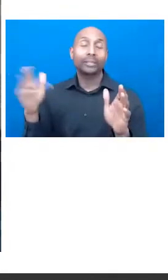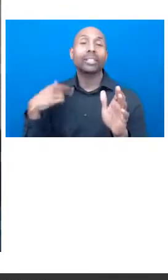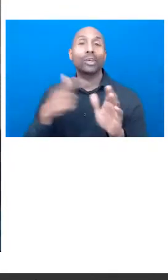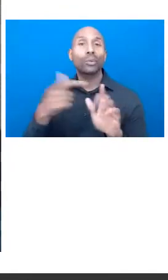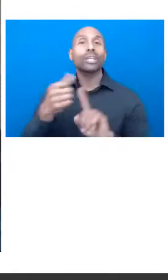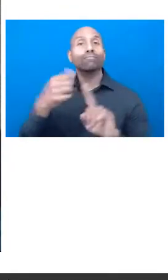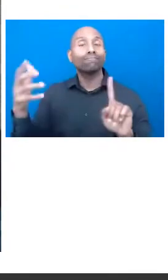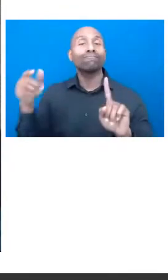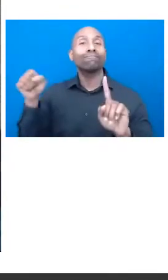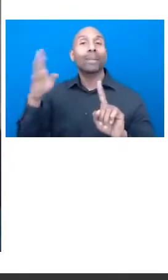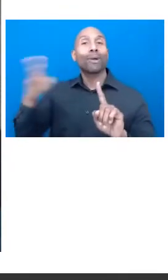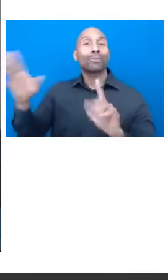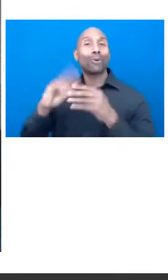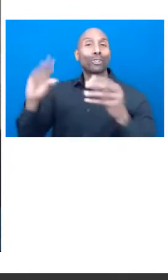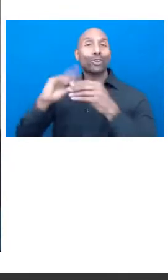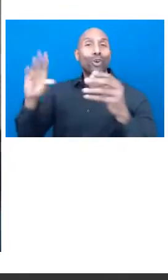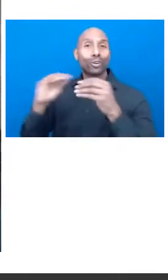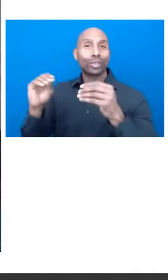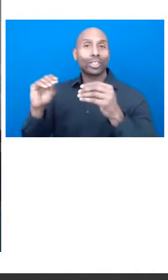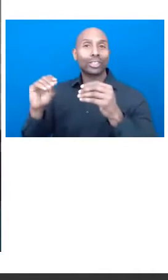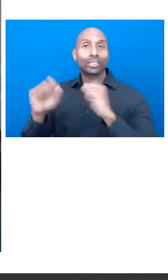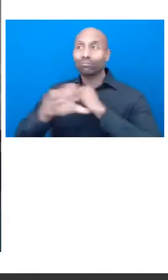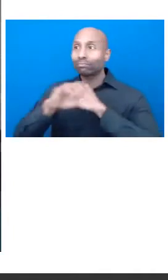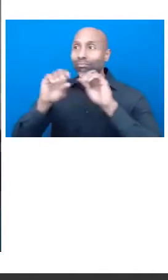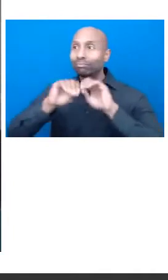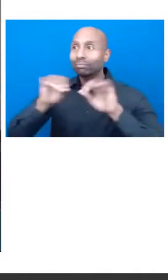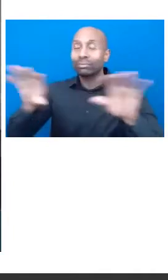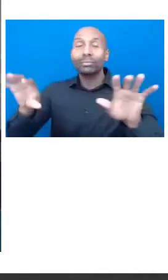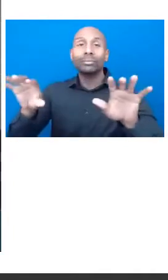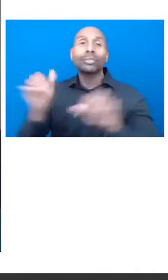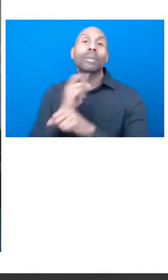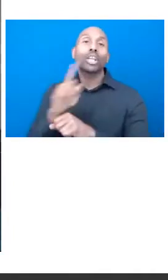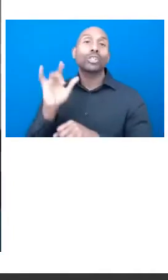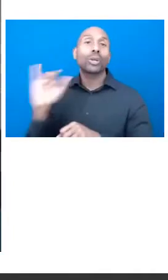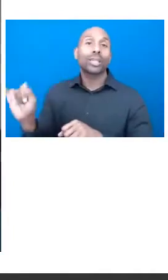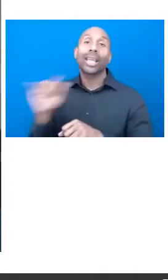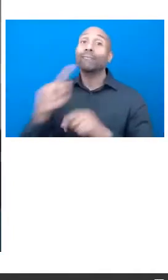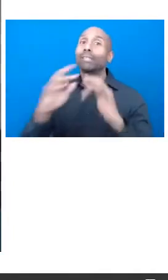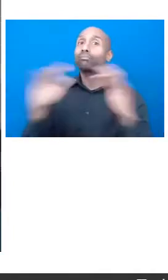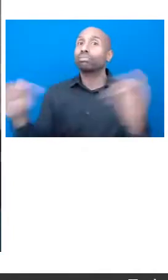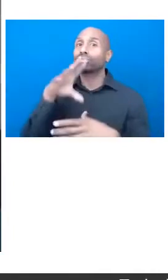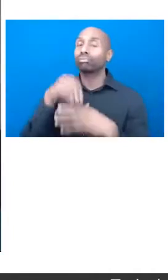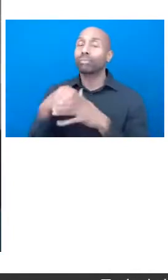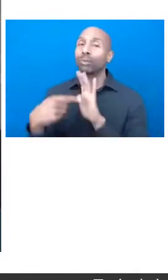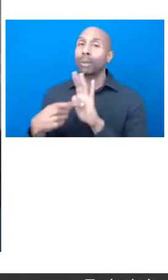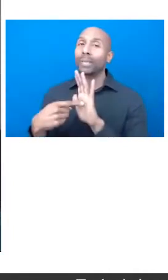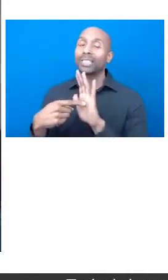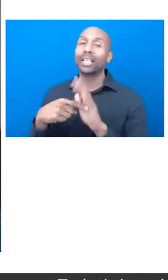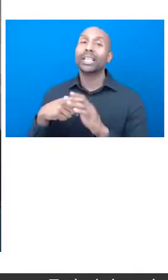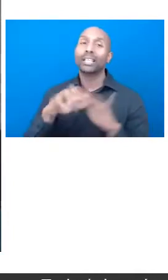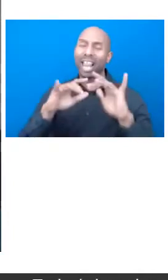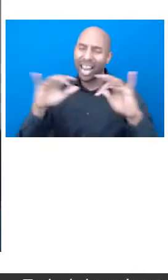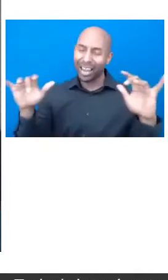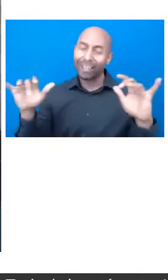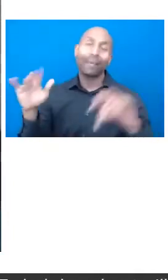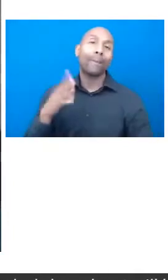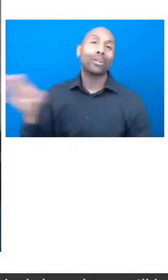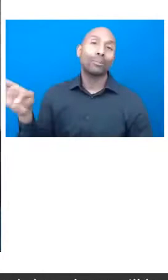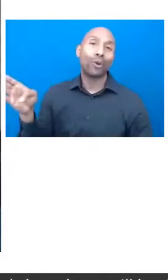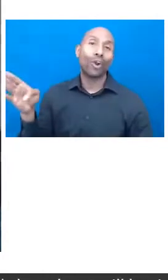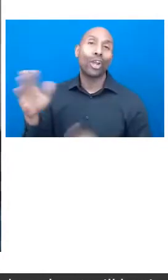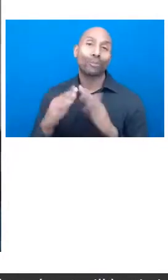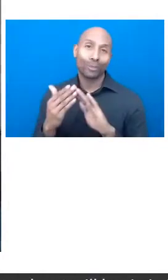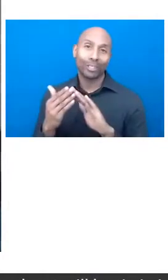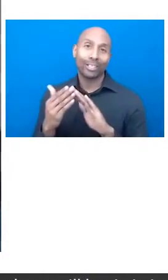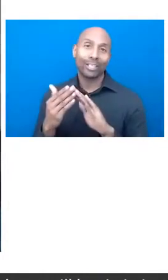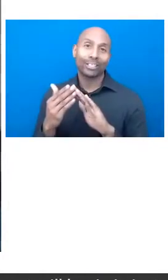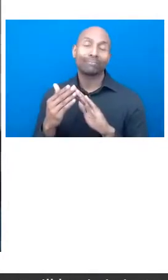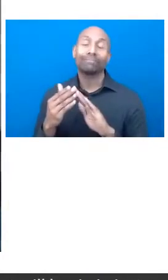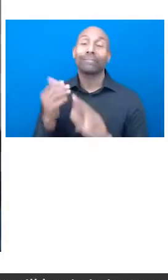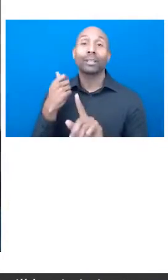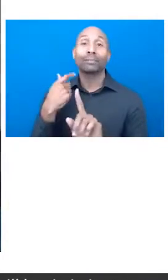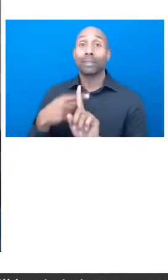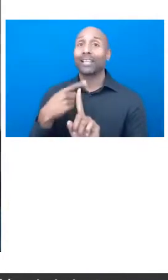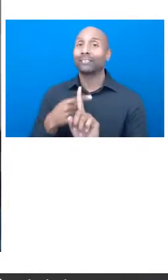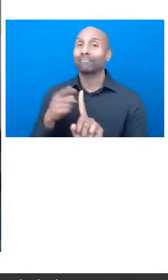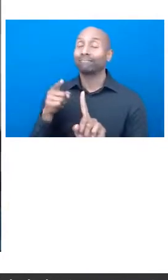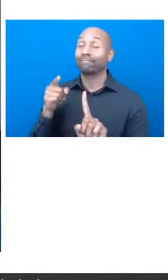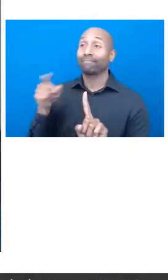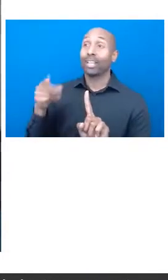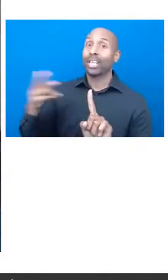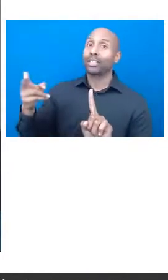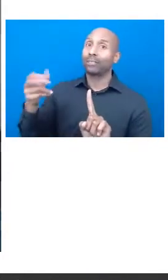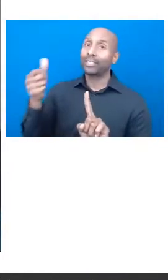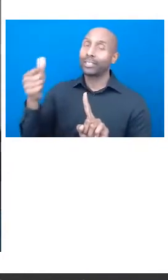Before we get started, I wanted to go over some housekeeping notes.